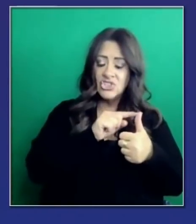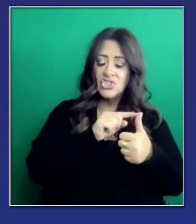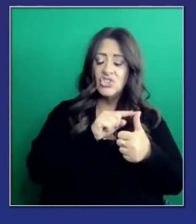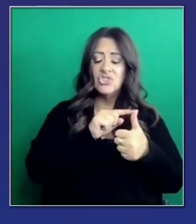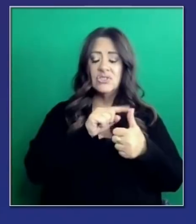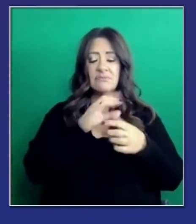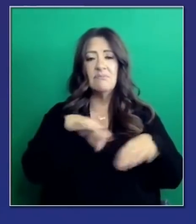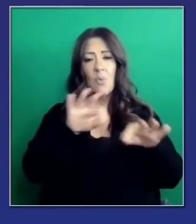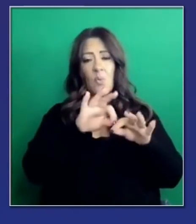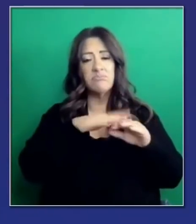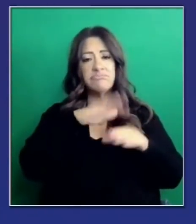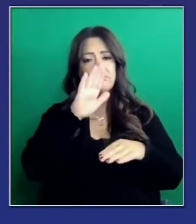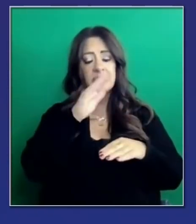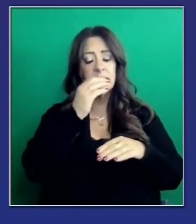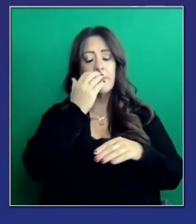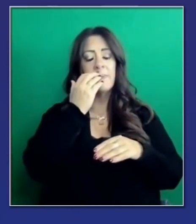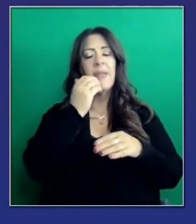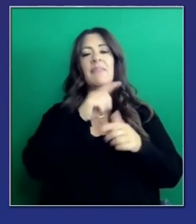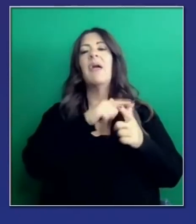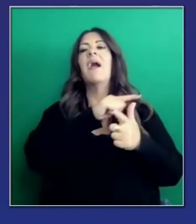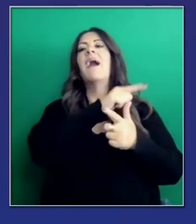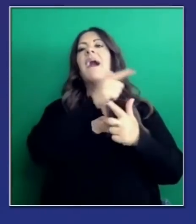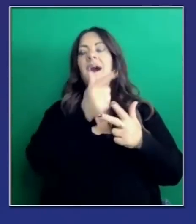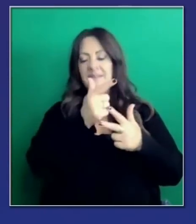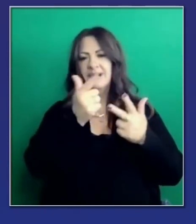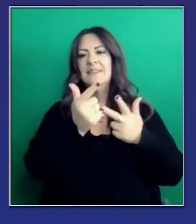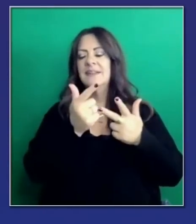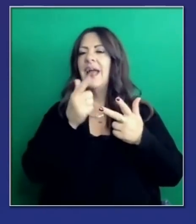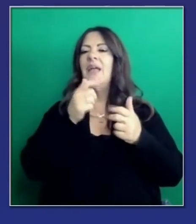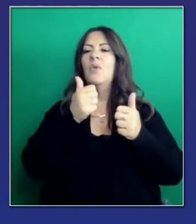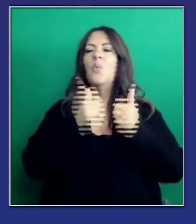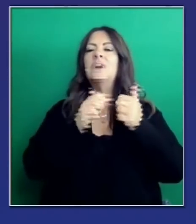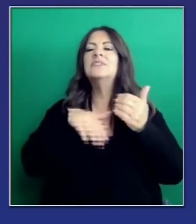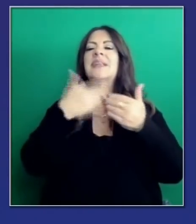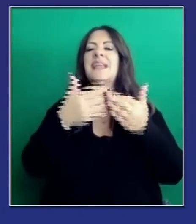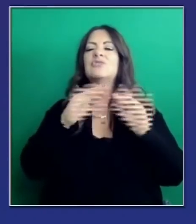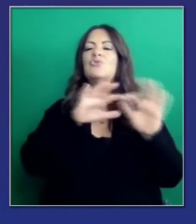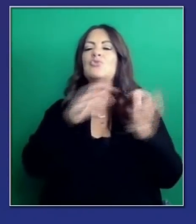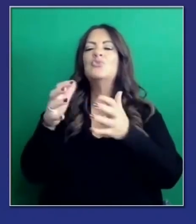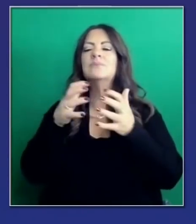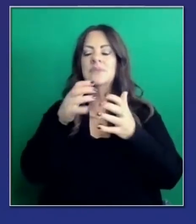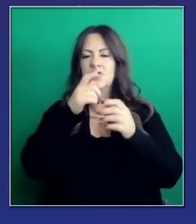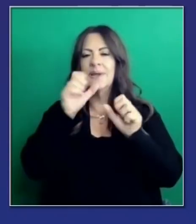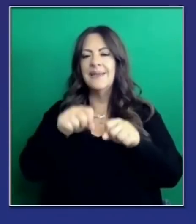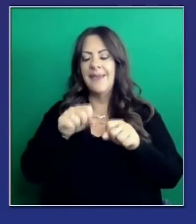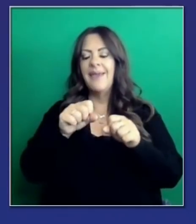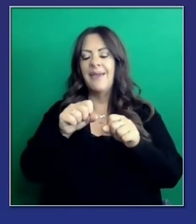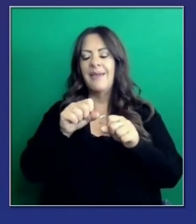TRANSITION THOSE COHORTS REPRESENTED HERE TO AN AGE- BASED ELIGIBILITY WHICH WILL